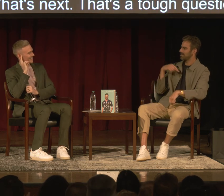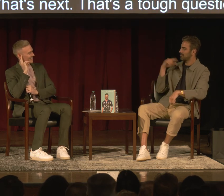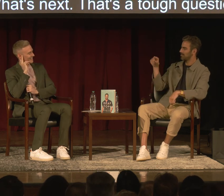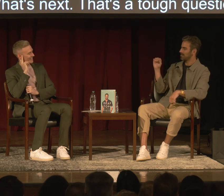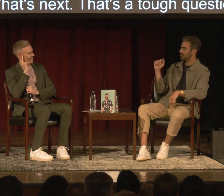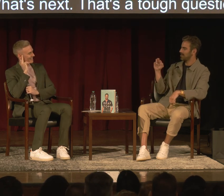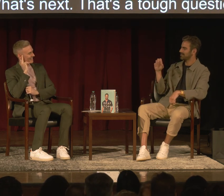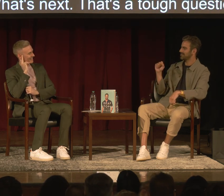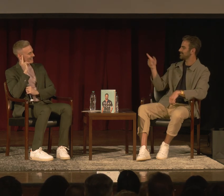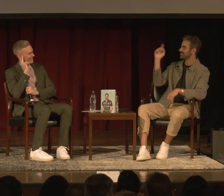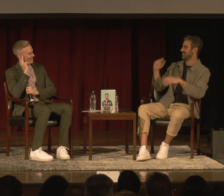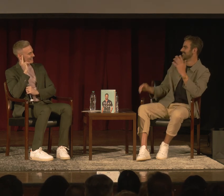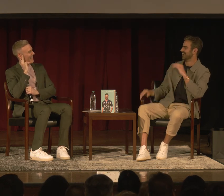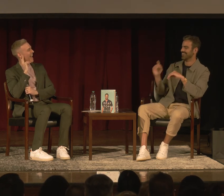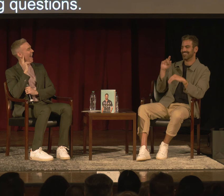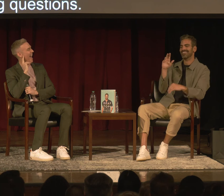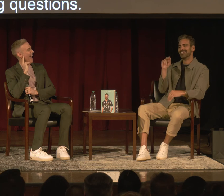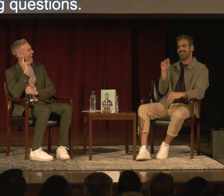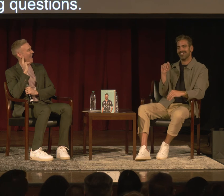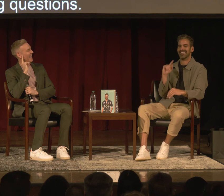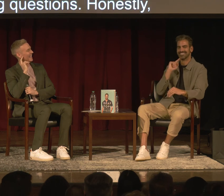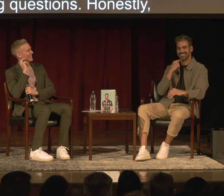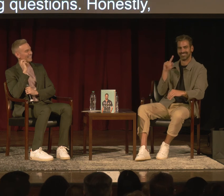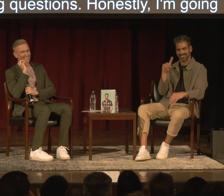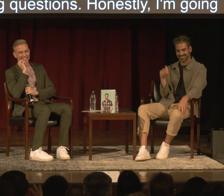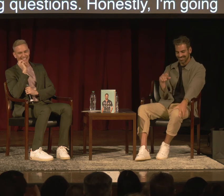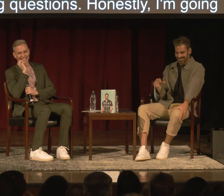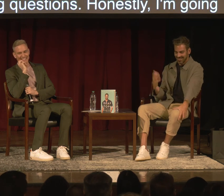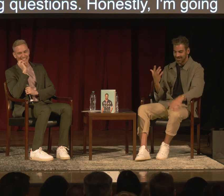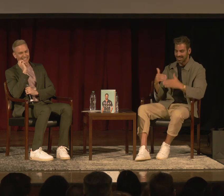Honestly, I'm going to Mars. I'm going to Mars.